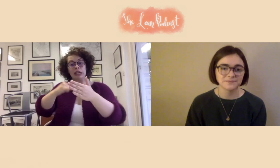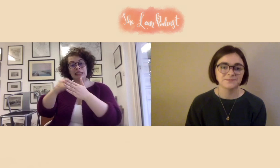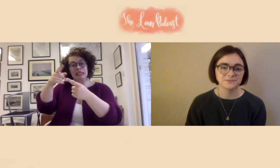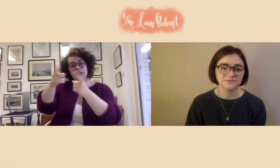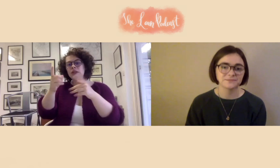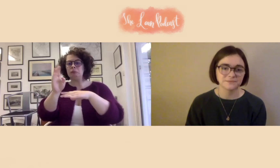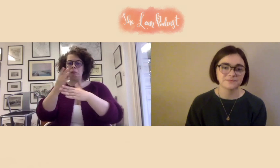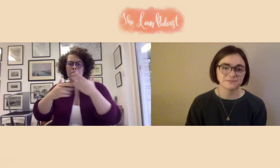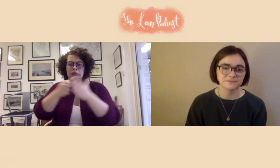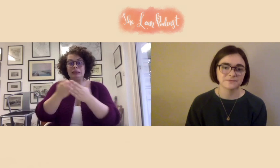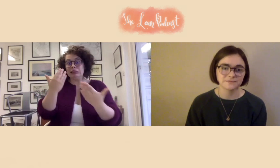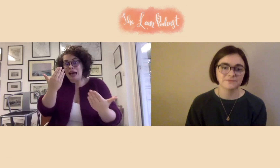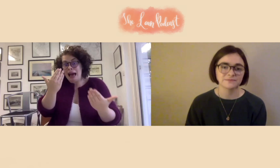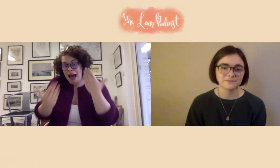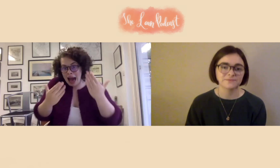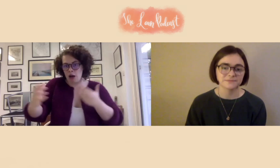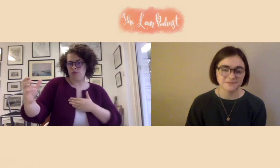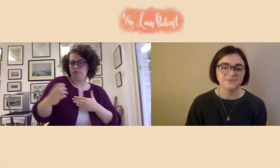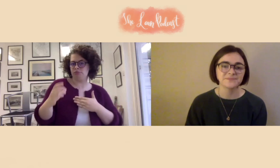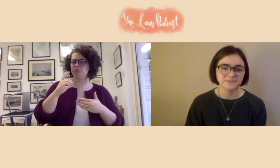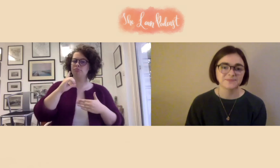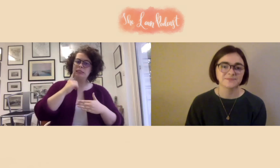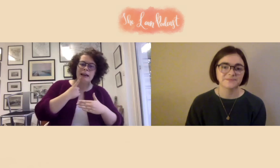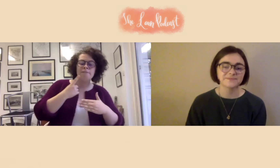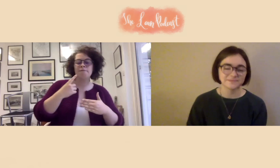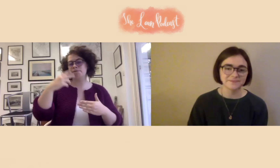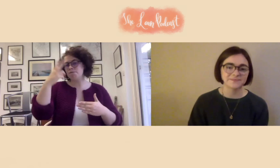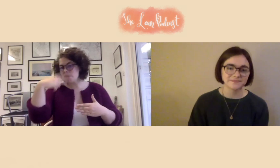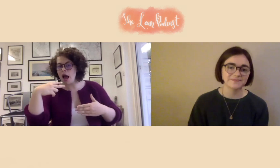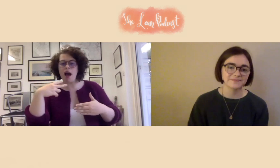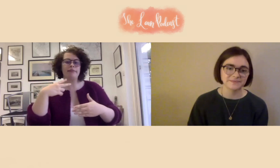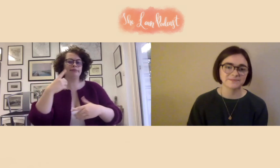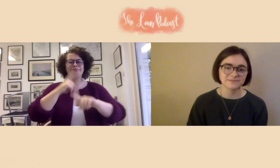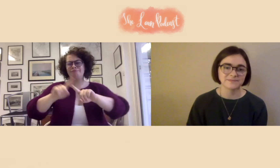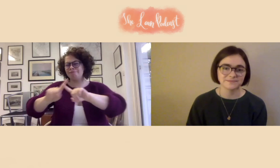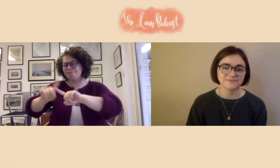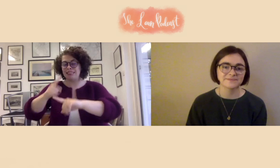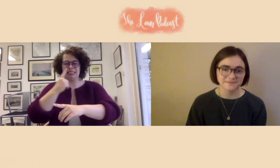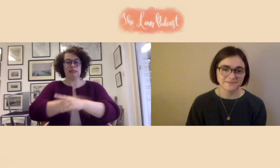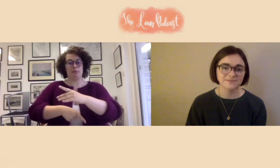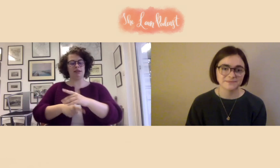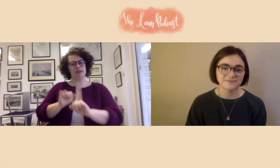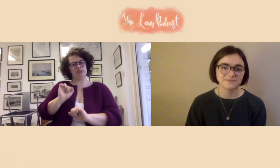and companies and teach them how they can recruit persons of various disabilities.